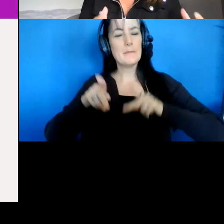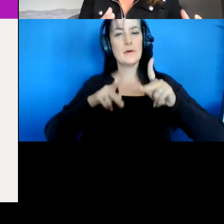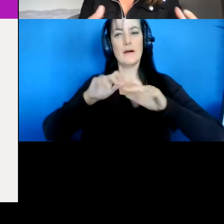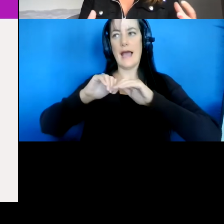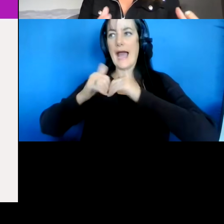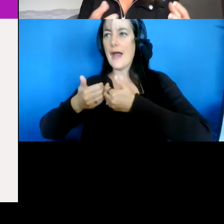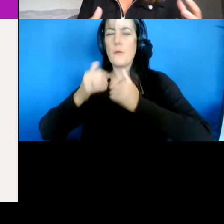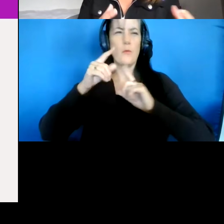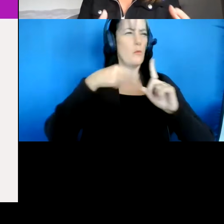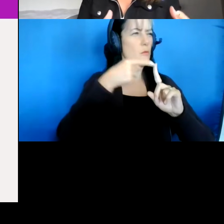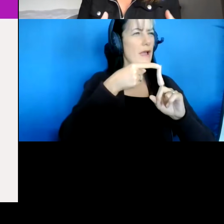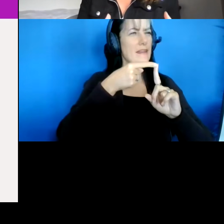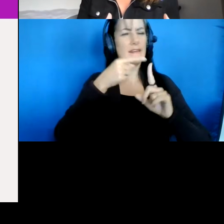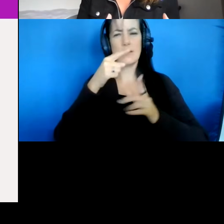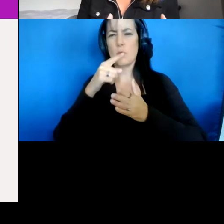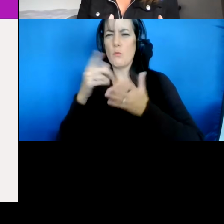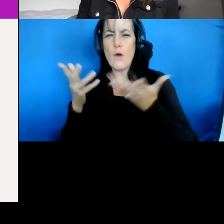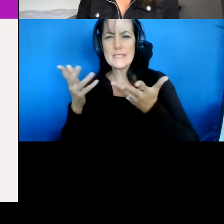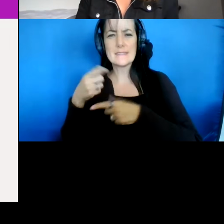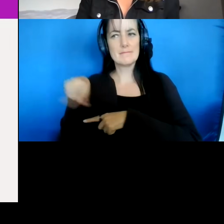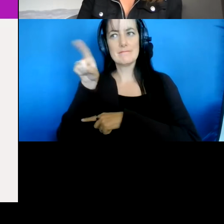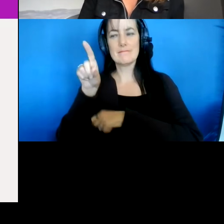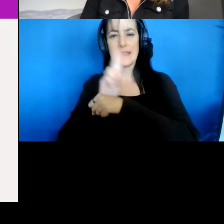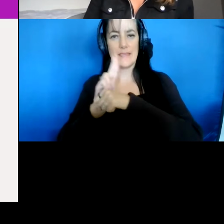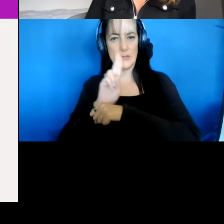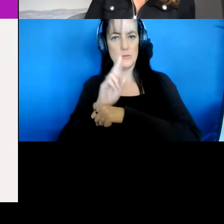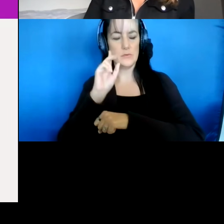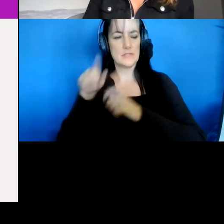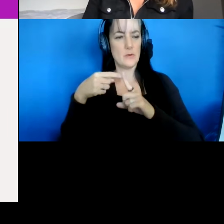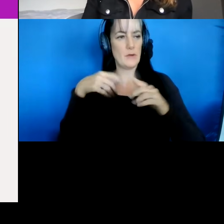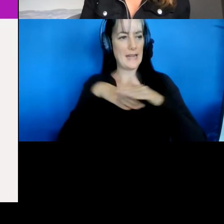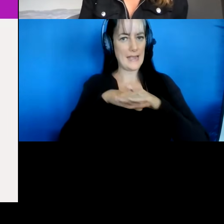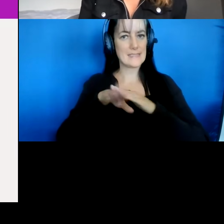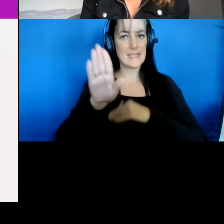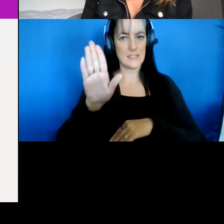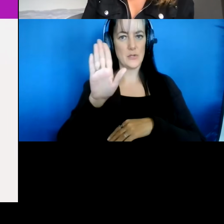they are using, when they are accessing your content online. So, the principal for considering